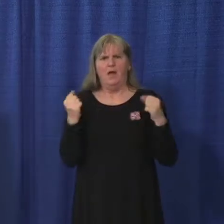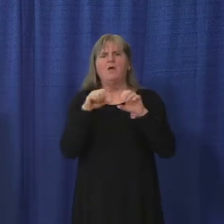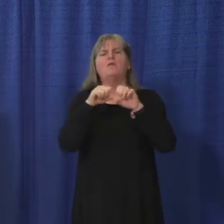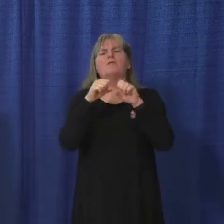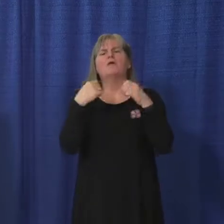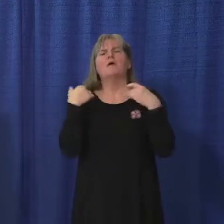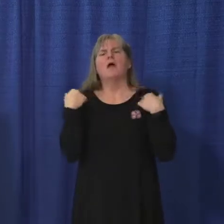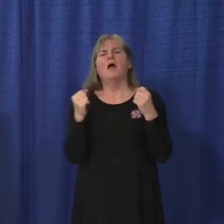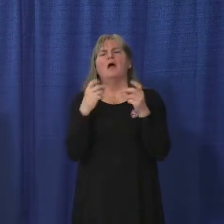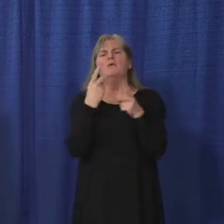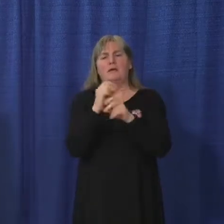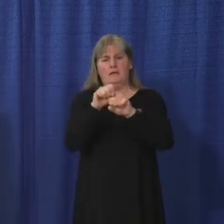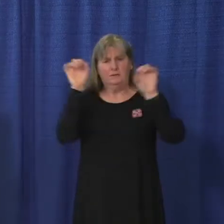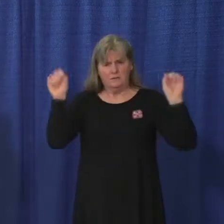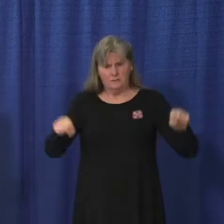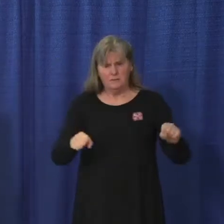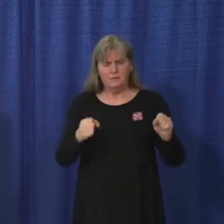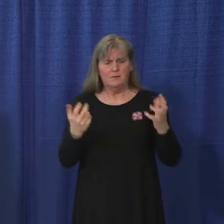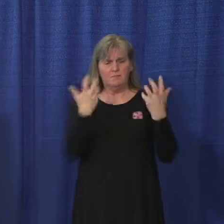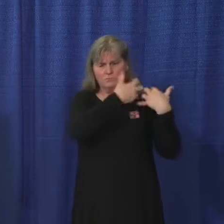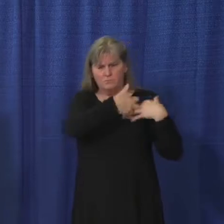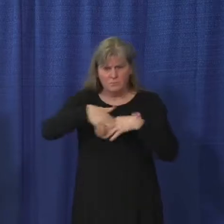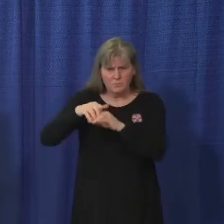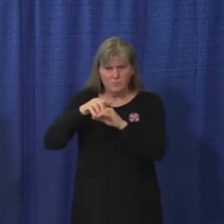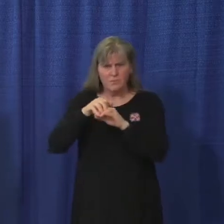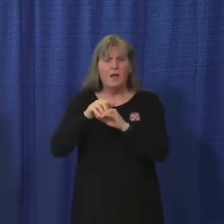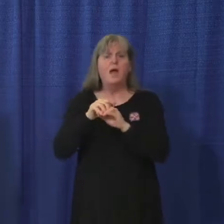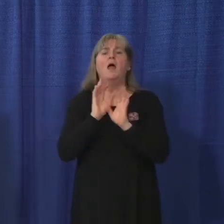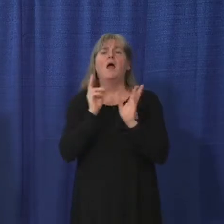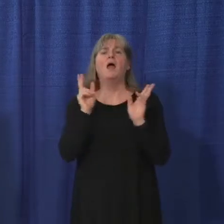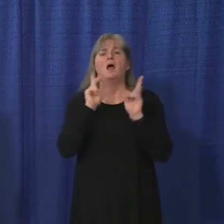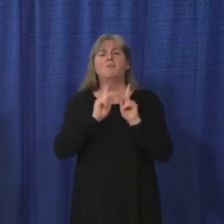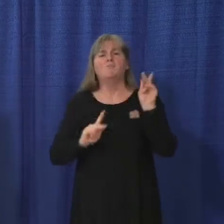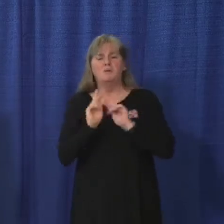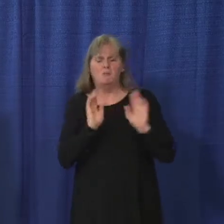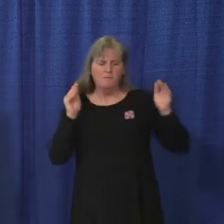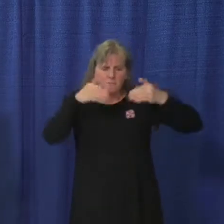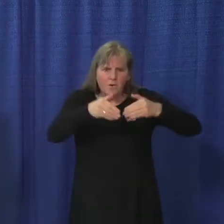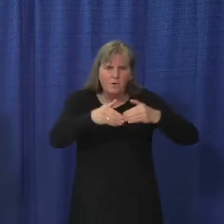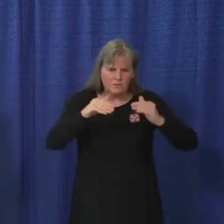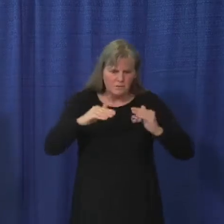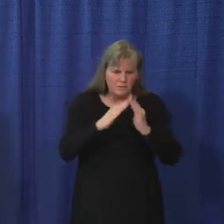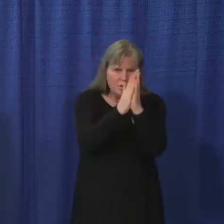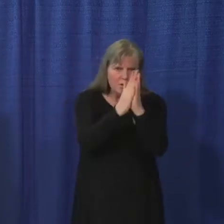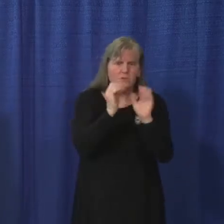and person centred approach and greater access to affordable housing.